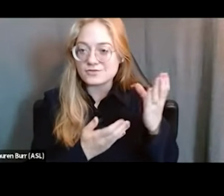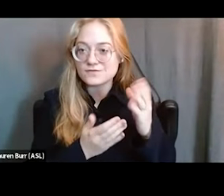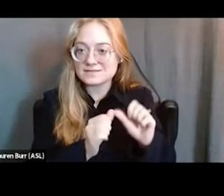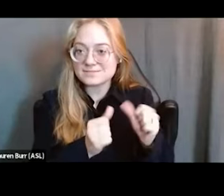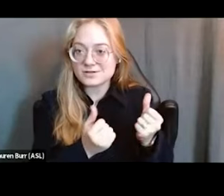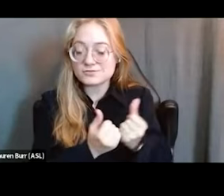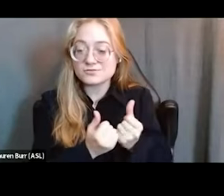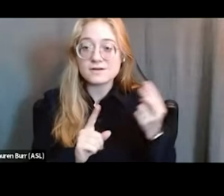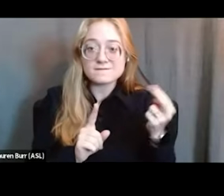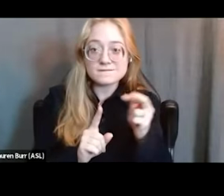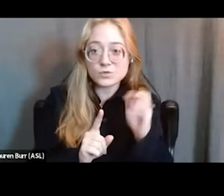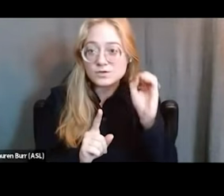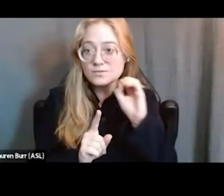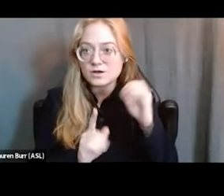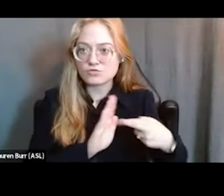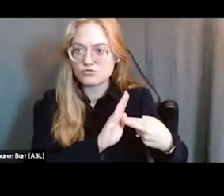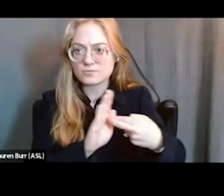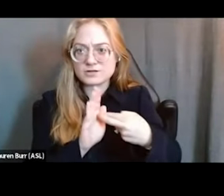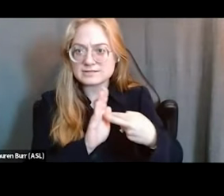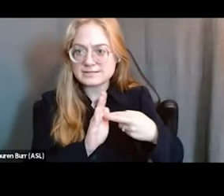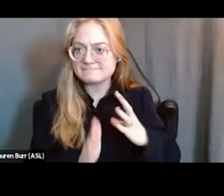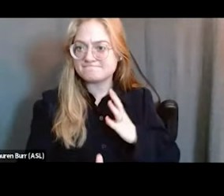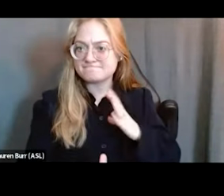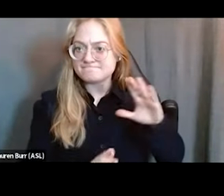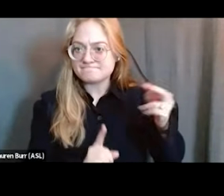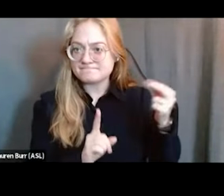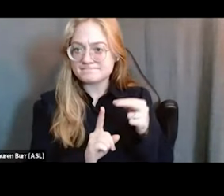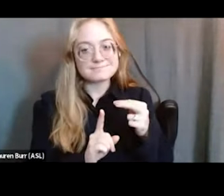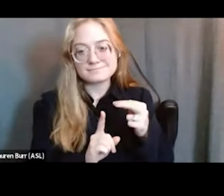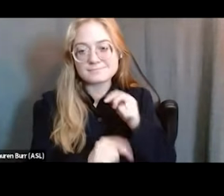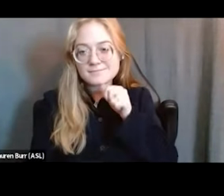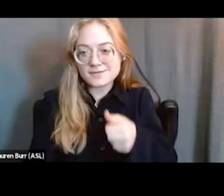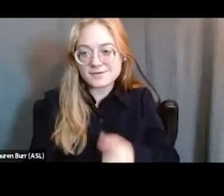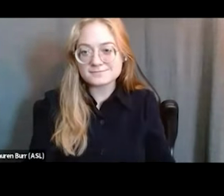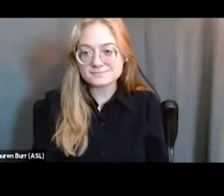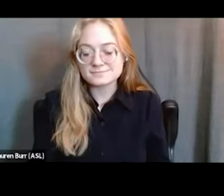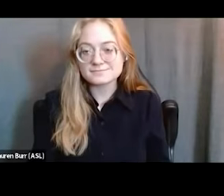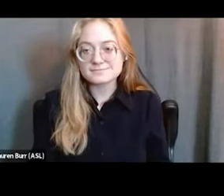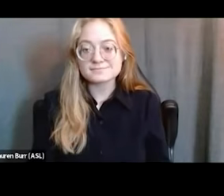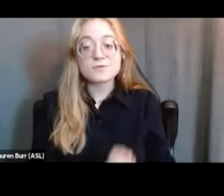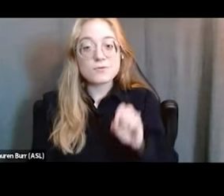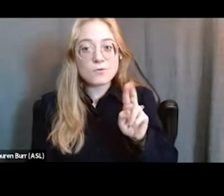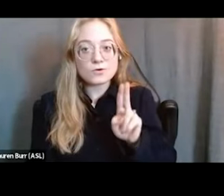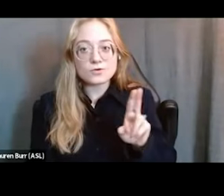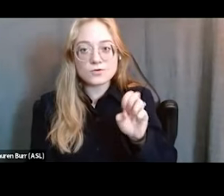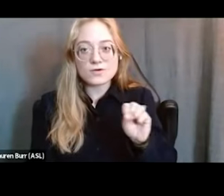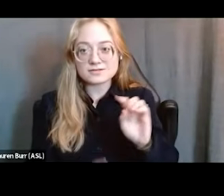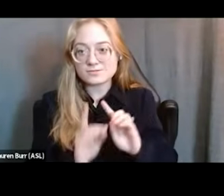don't necessarily represent official views and opinions of SAMHSA, or the US Department of Health and Human Services.